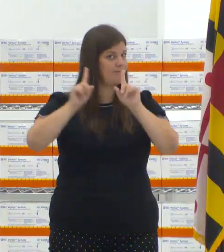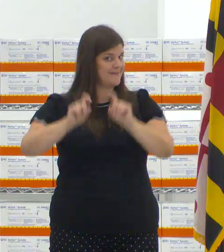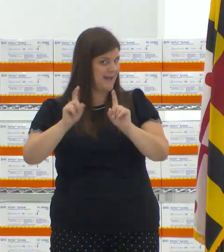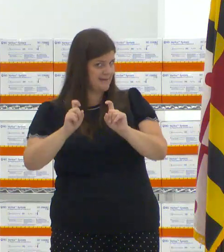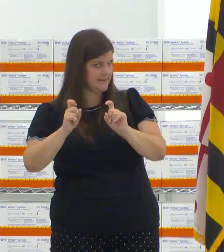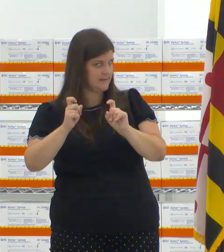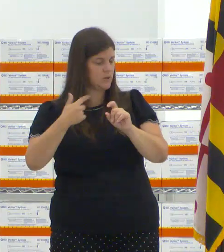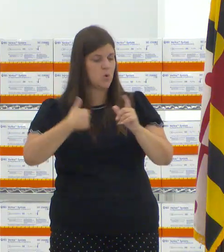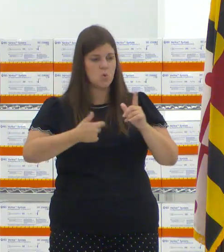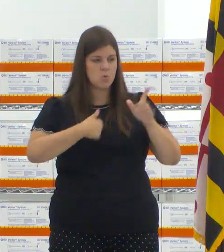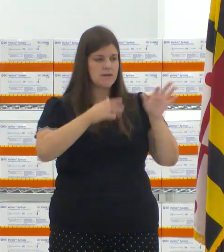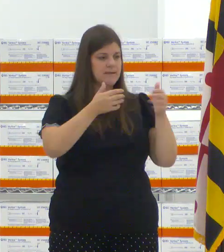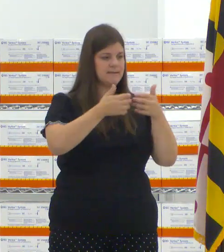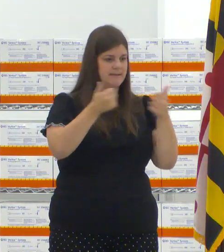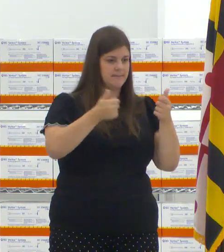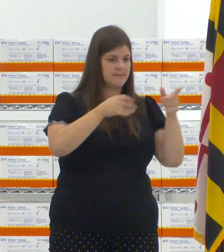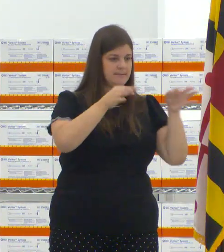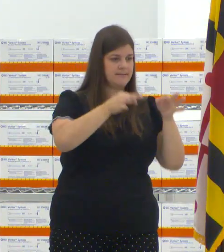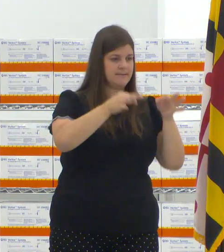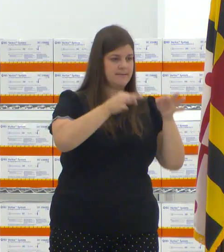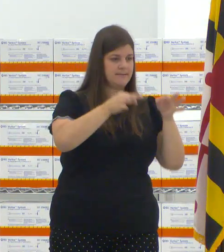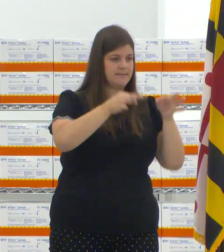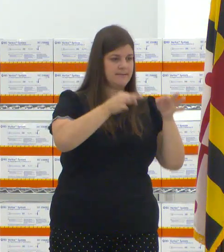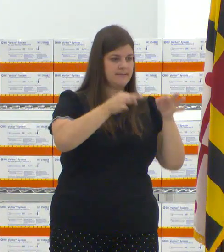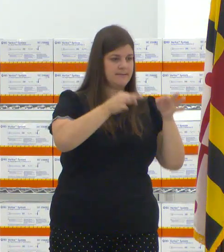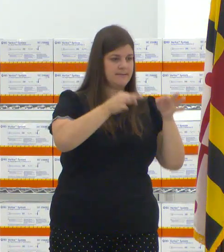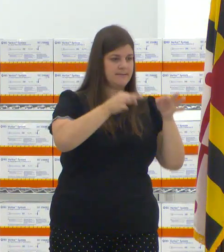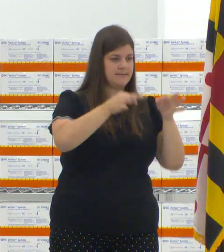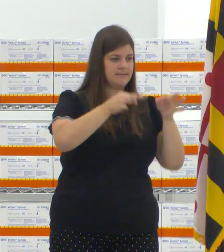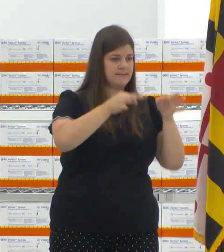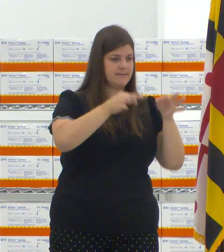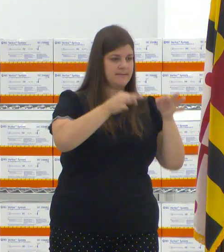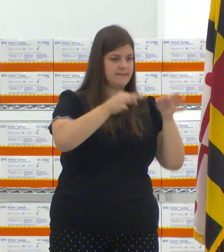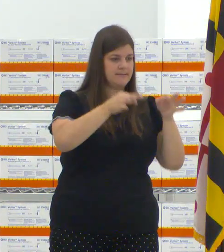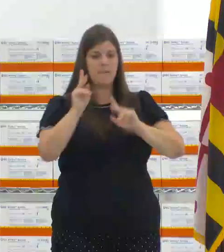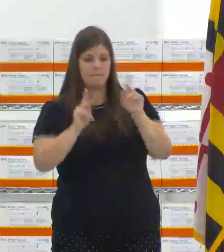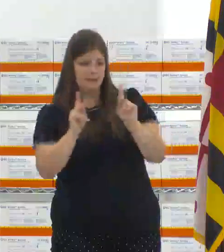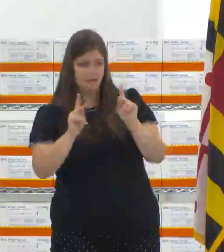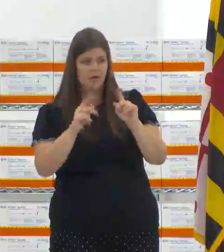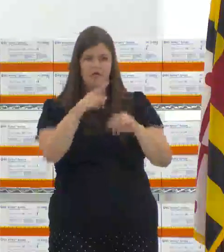tracking, but they use different -- a different method, and they put out a comment a week or so